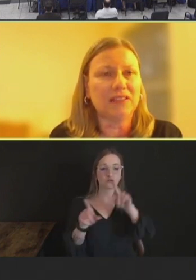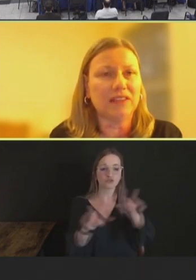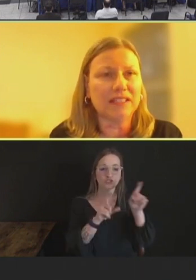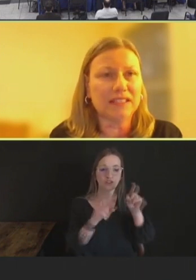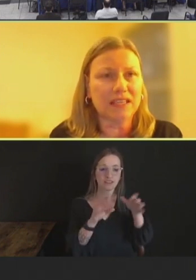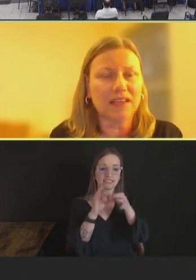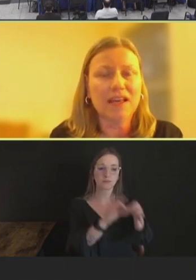in the VSD.